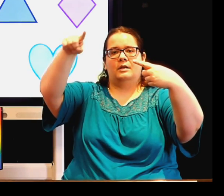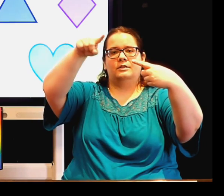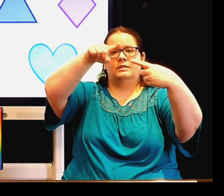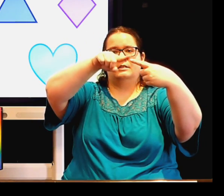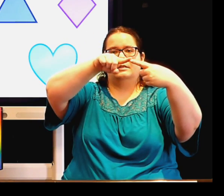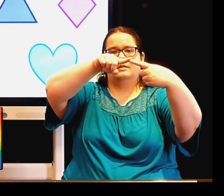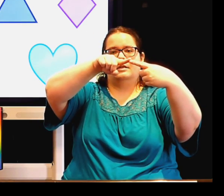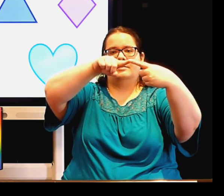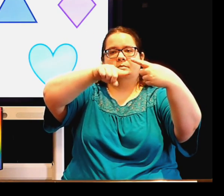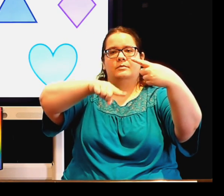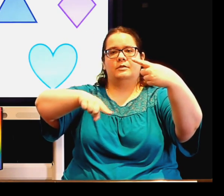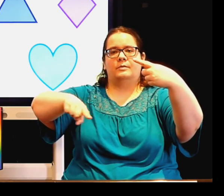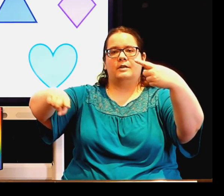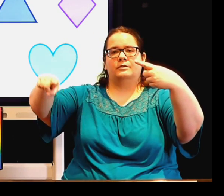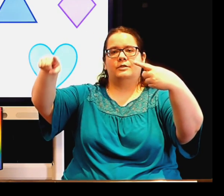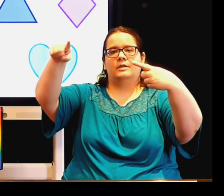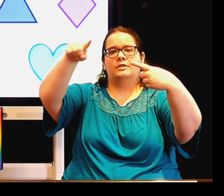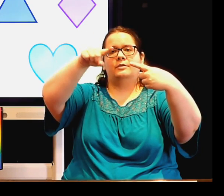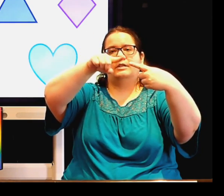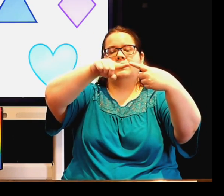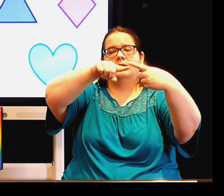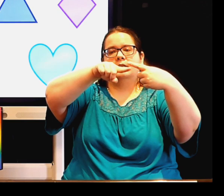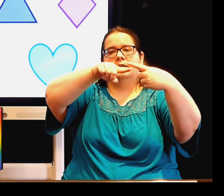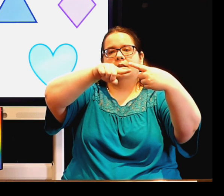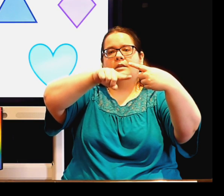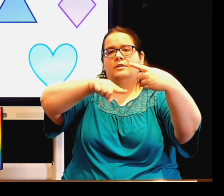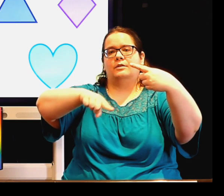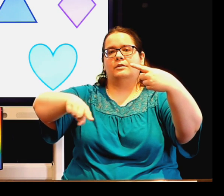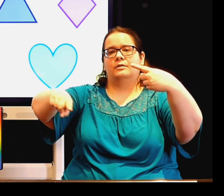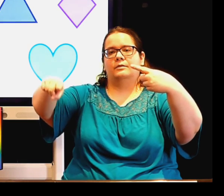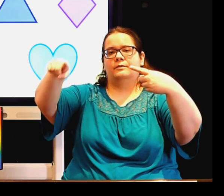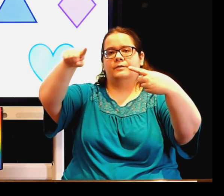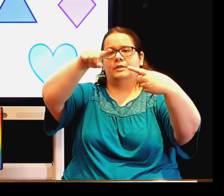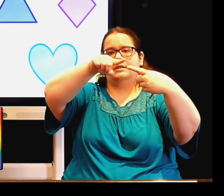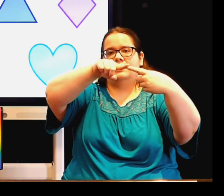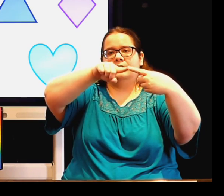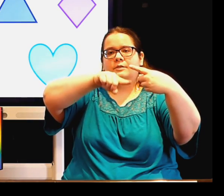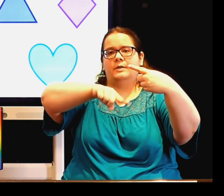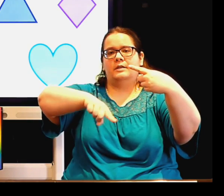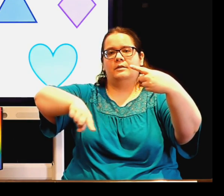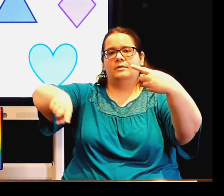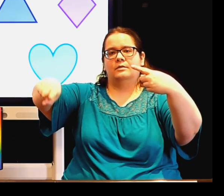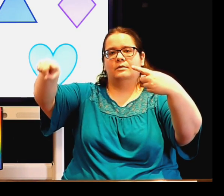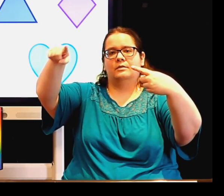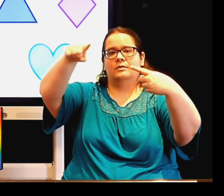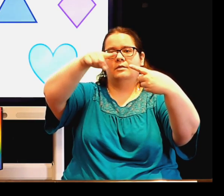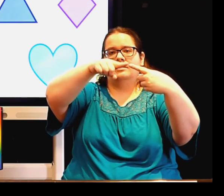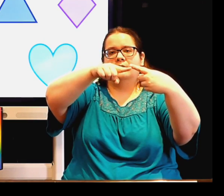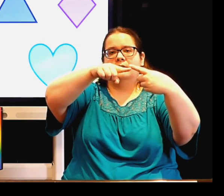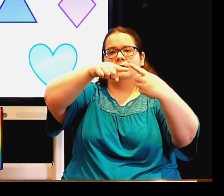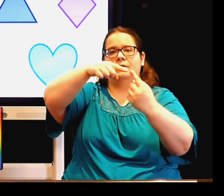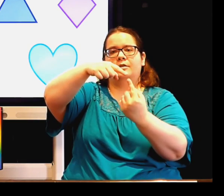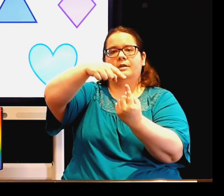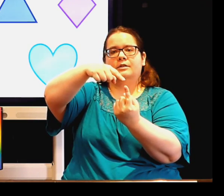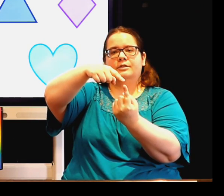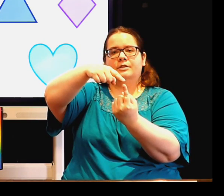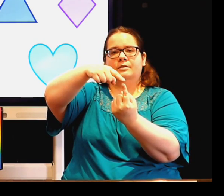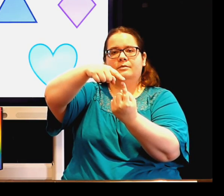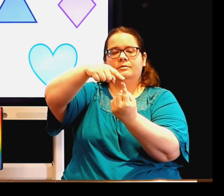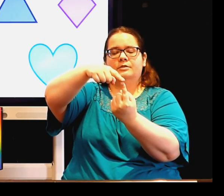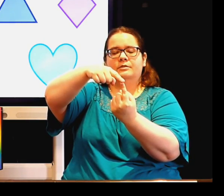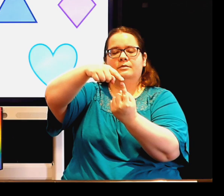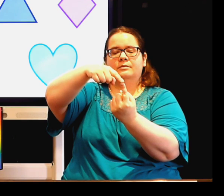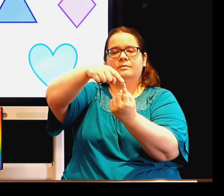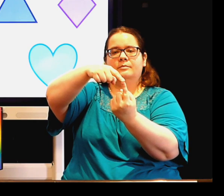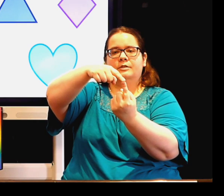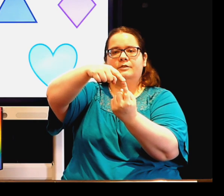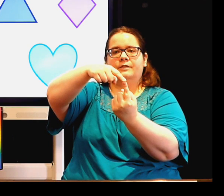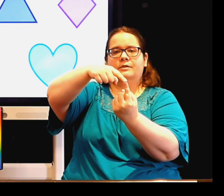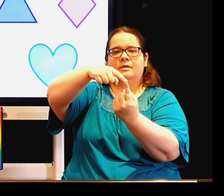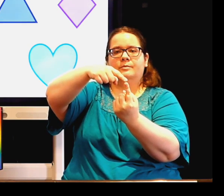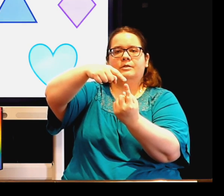then come around. You can do it either vertically this way or you can also put your finger upwards